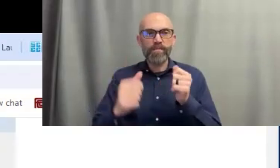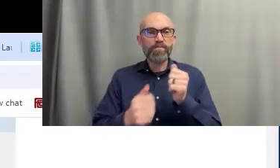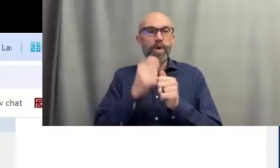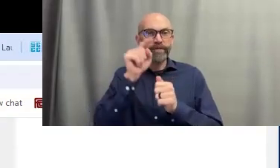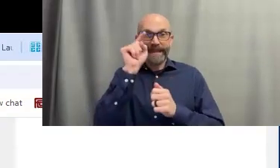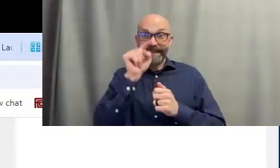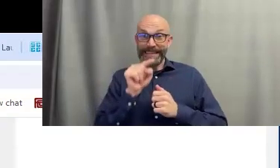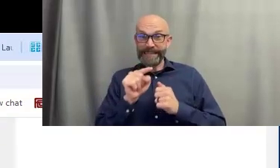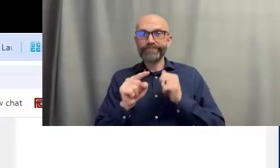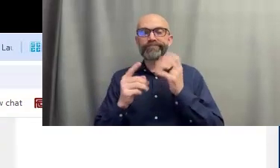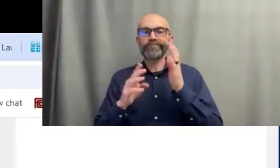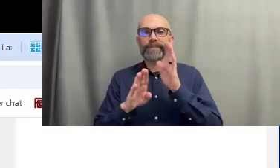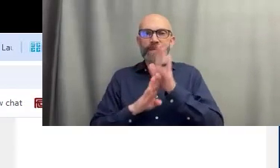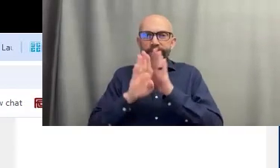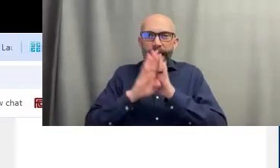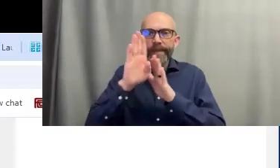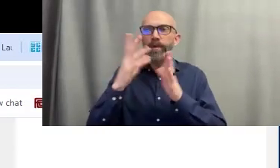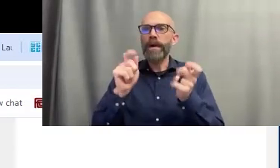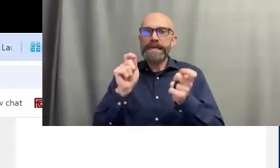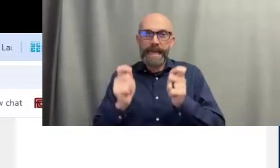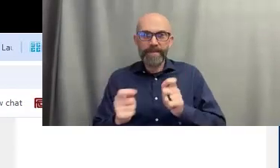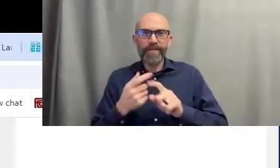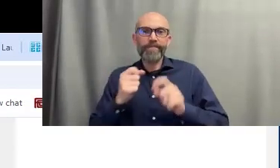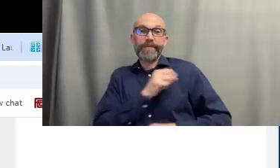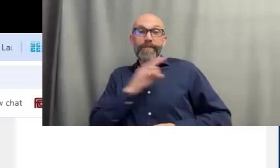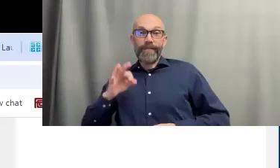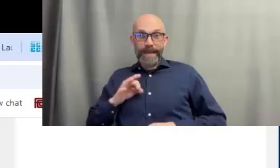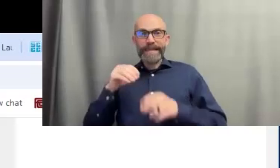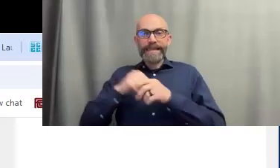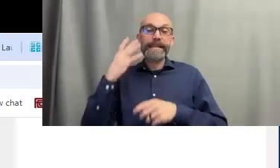or adapted by faculty in the California community colleges.